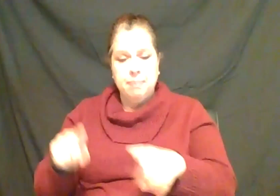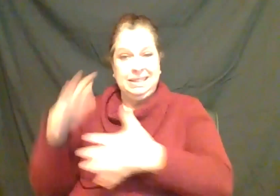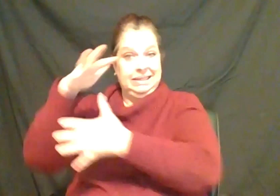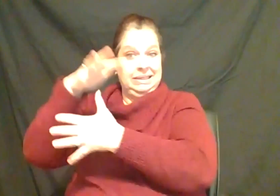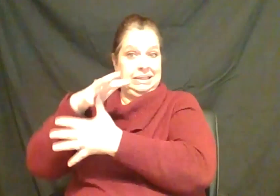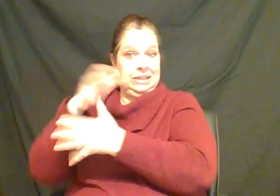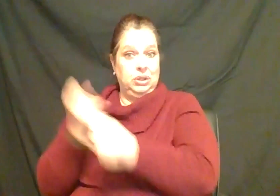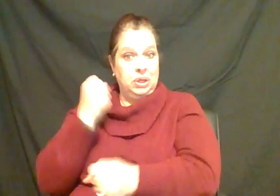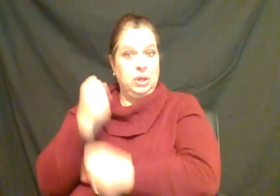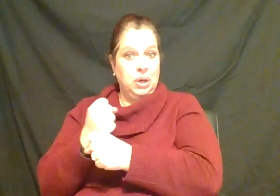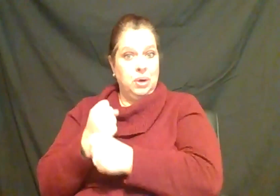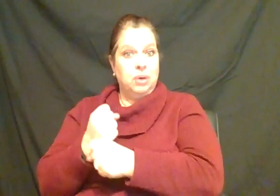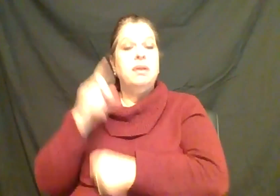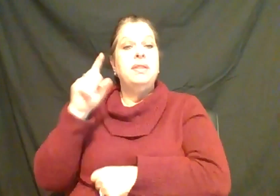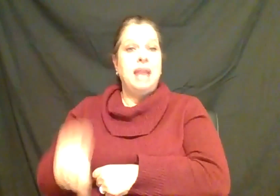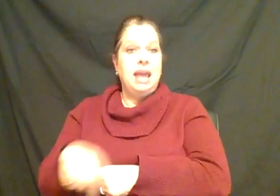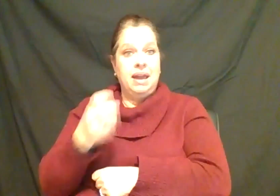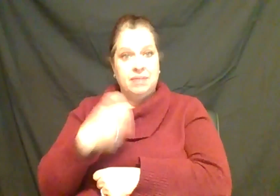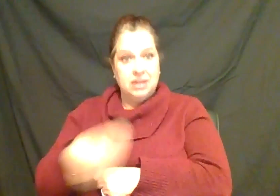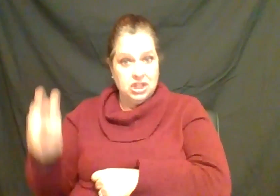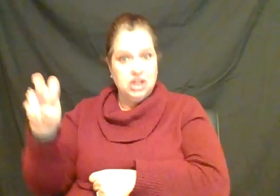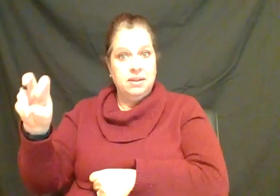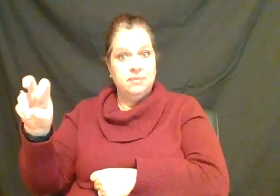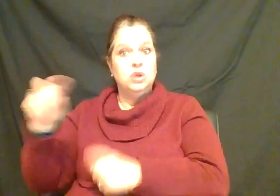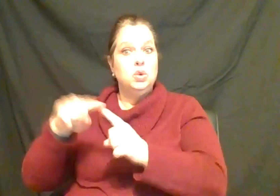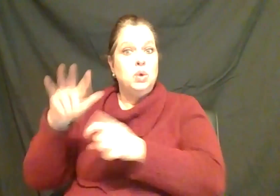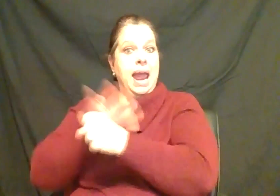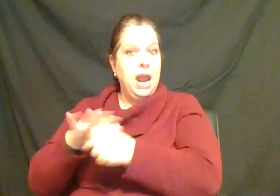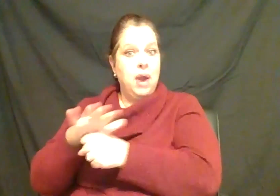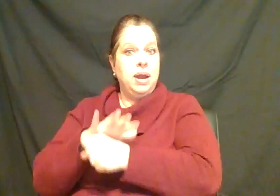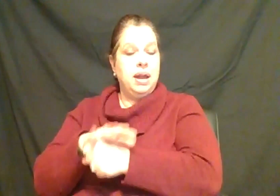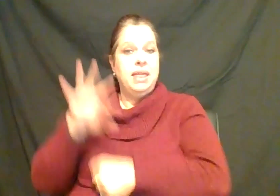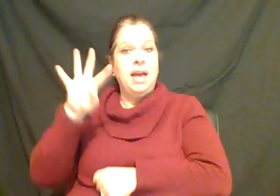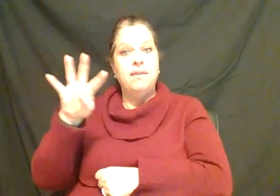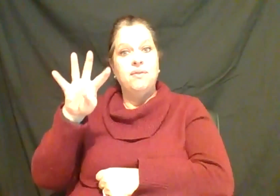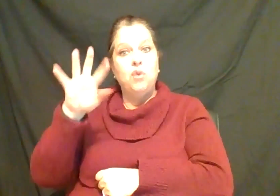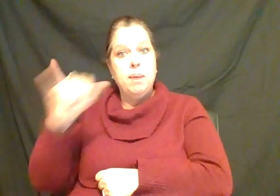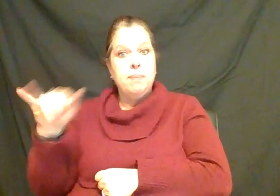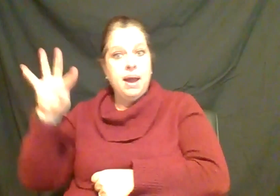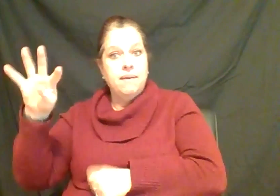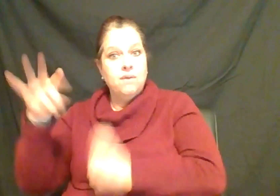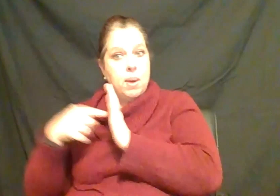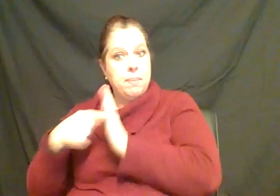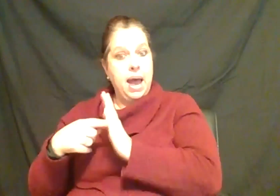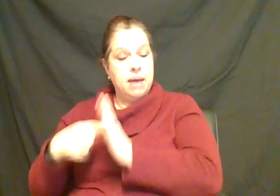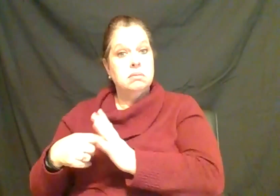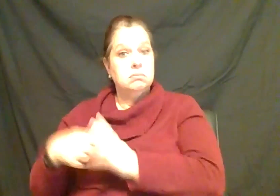they have to transition or pcs to an area that has a 4x4 model and we have allowed students military